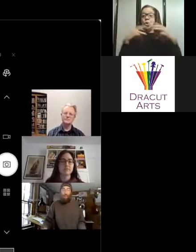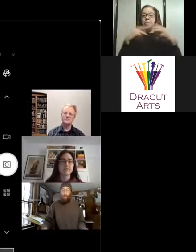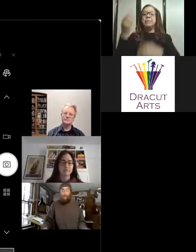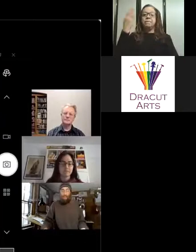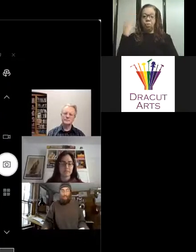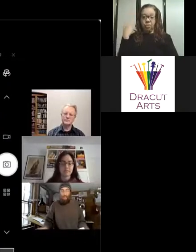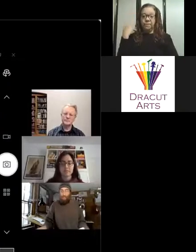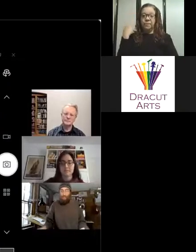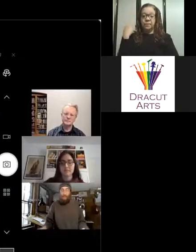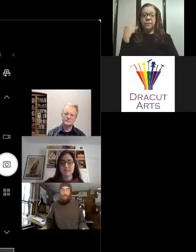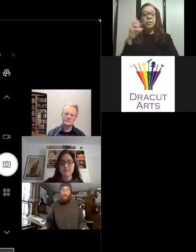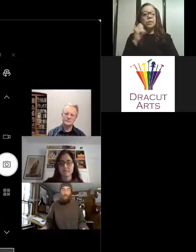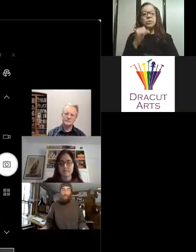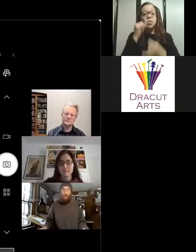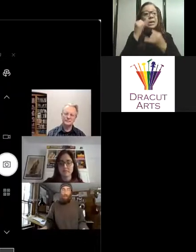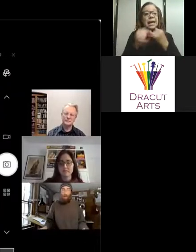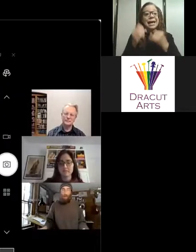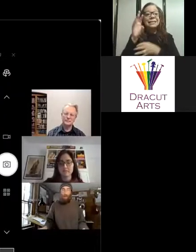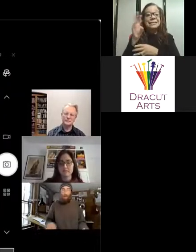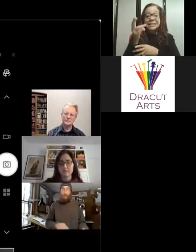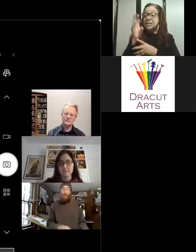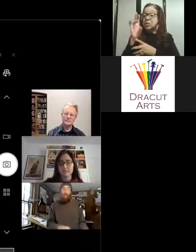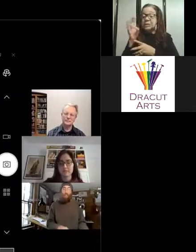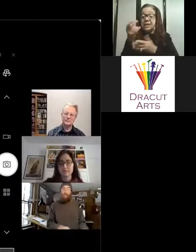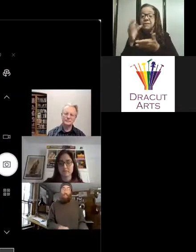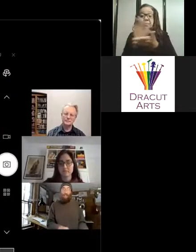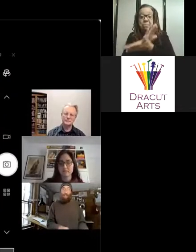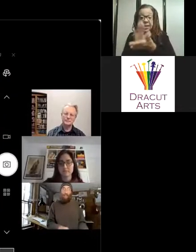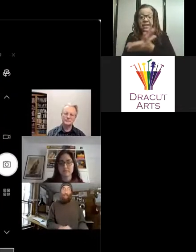So the last six or seven pages of this 24-hour comic are just stick figures,